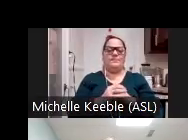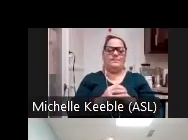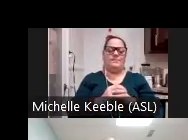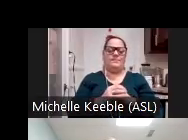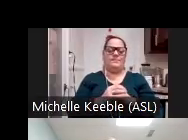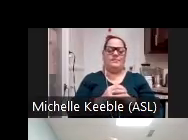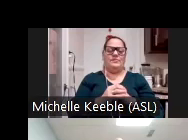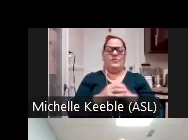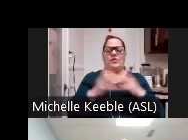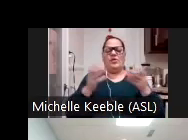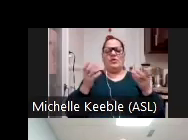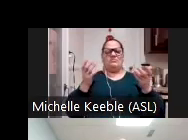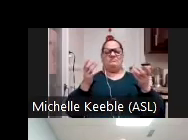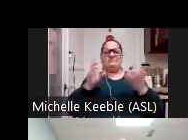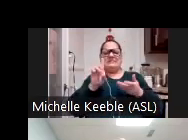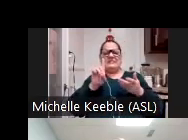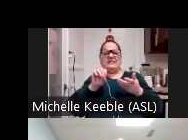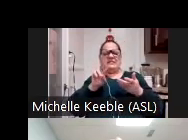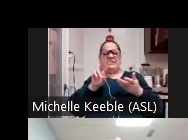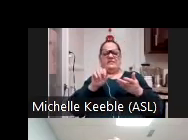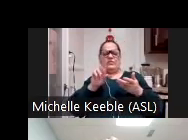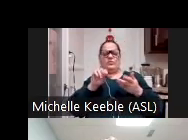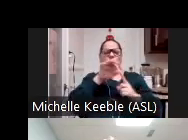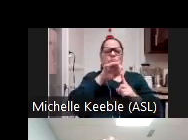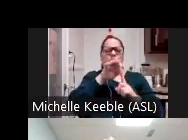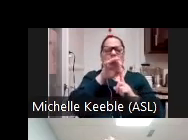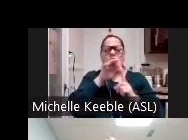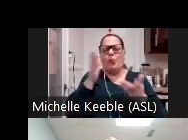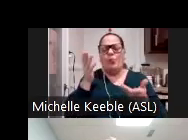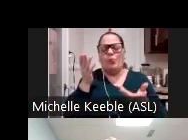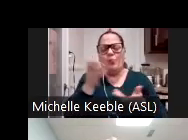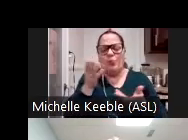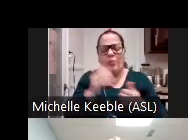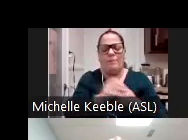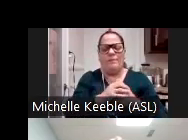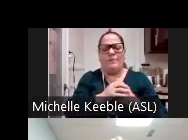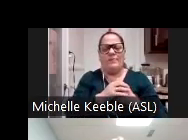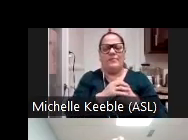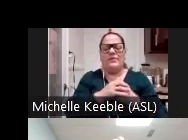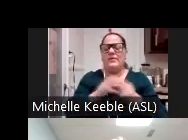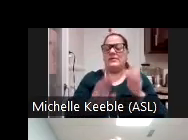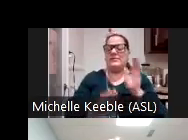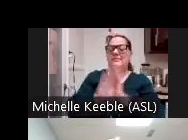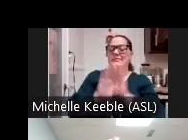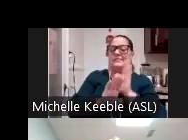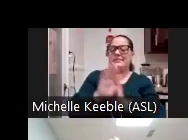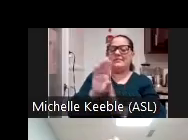What makes Devva's room unique? Disability studies tends to be discussed in academic settings using